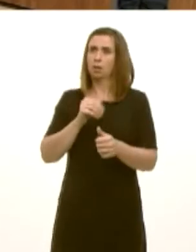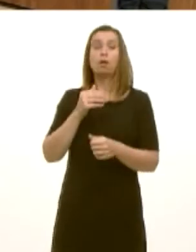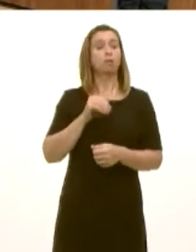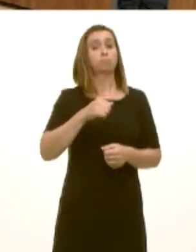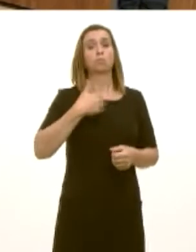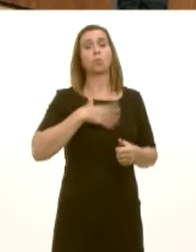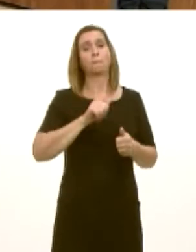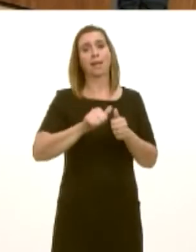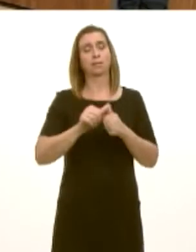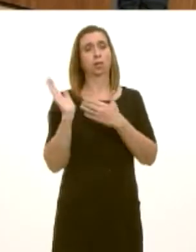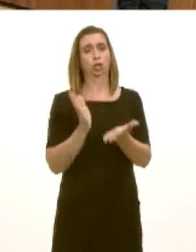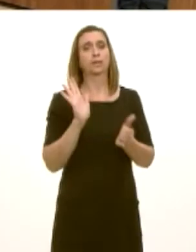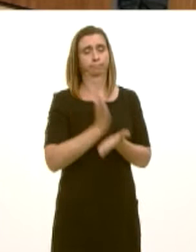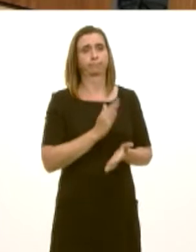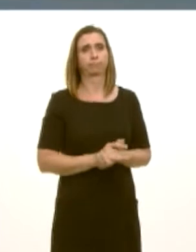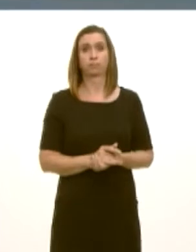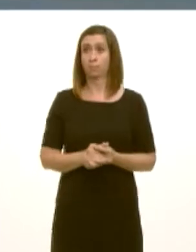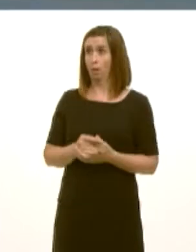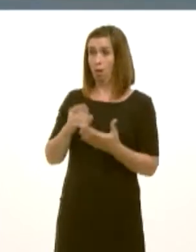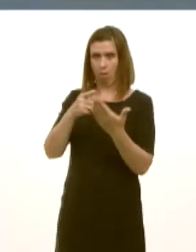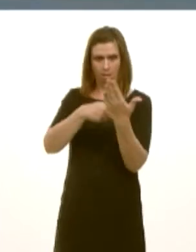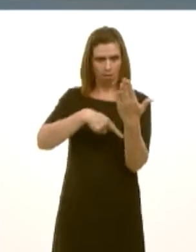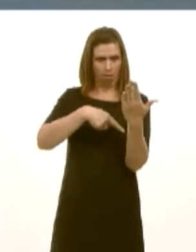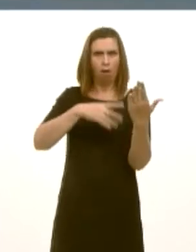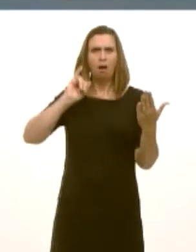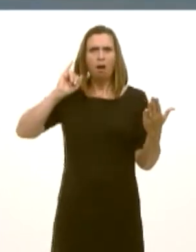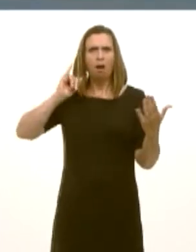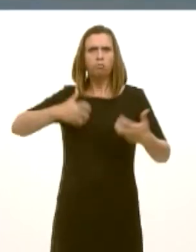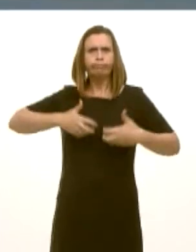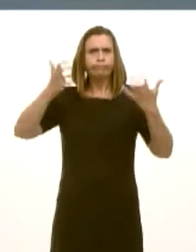The release of the maps last week has undoubtedly caused anger and dismay to those charged with